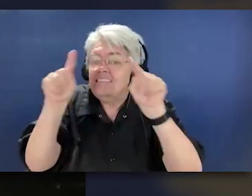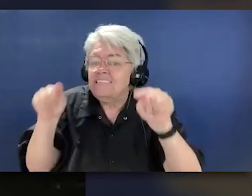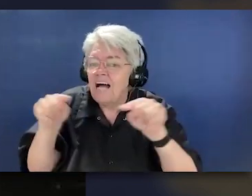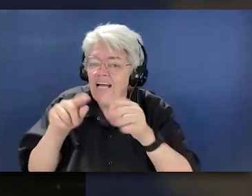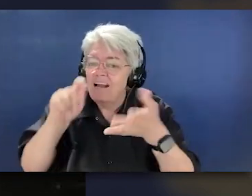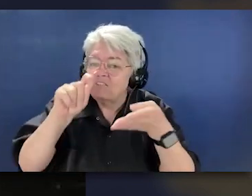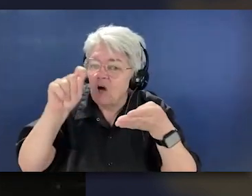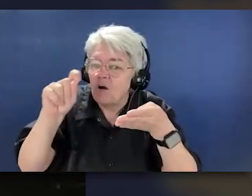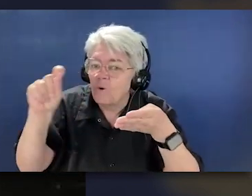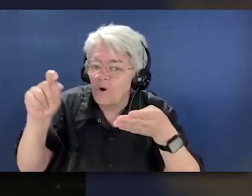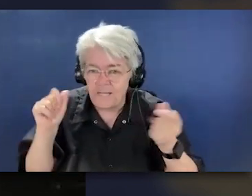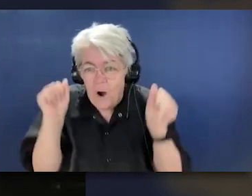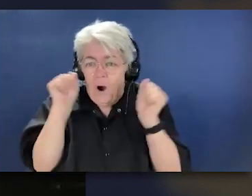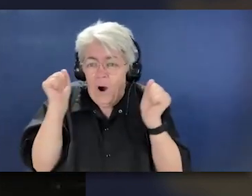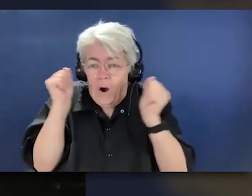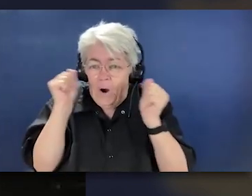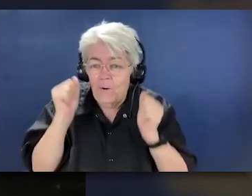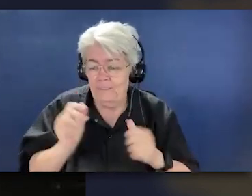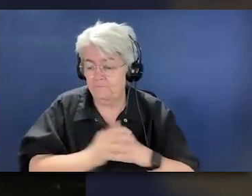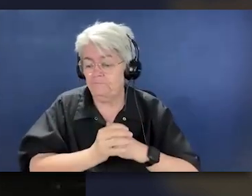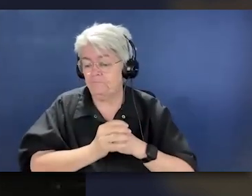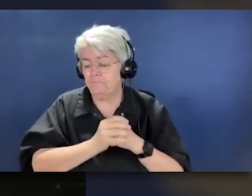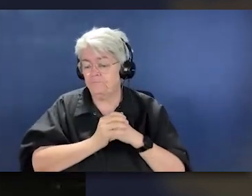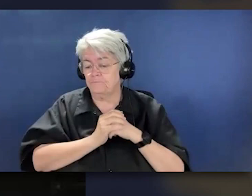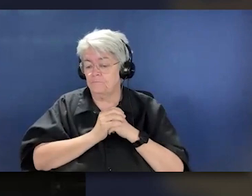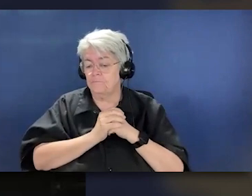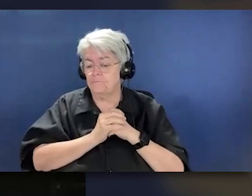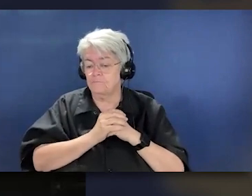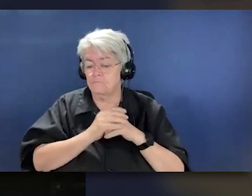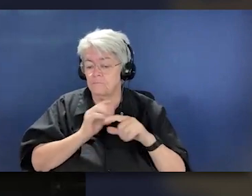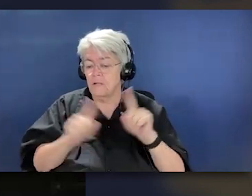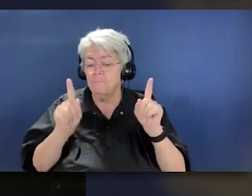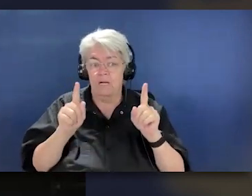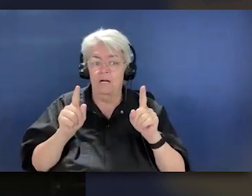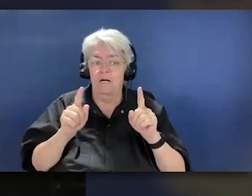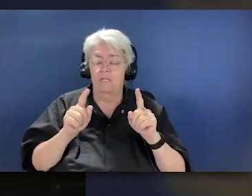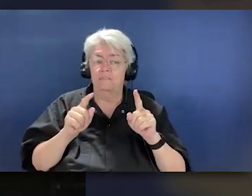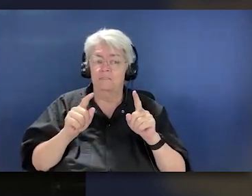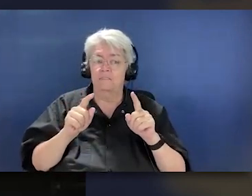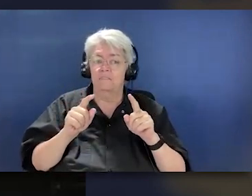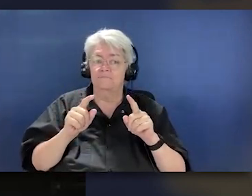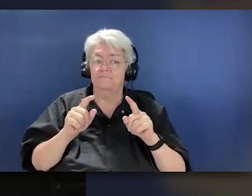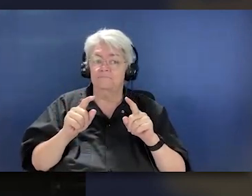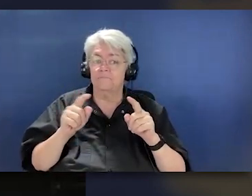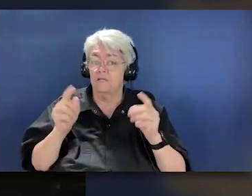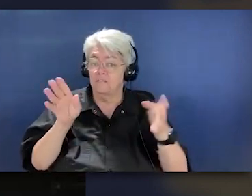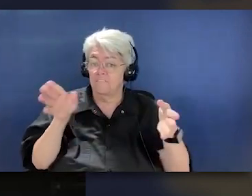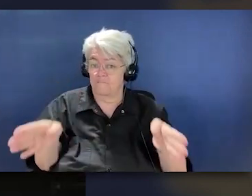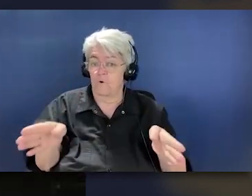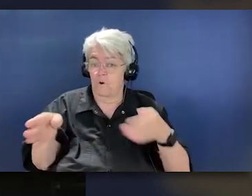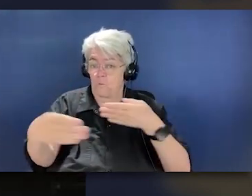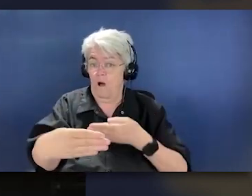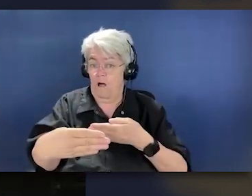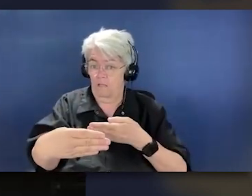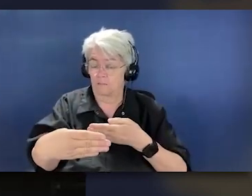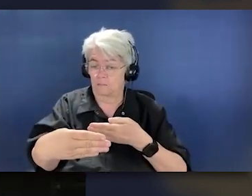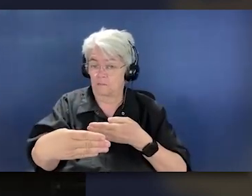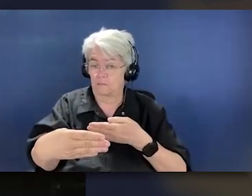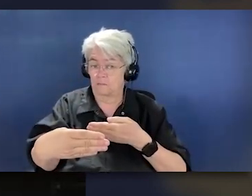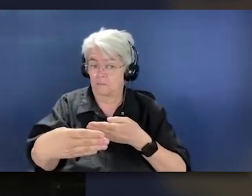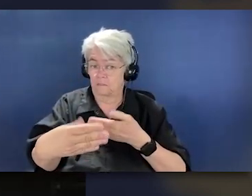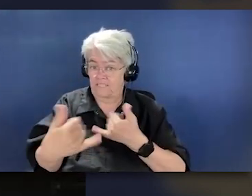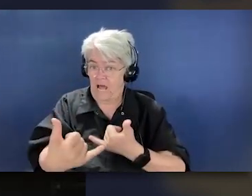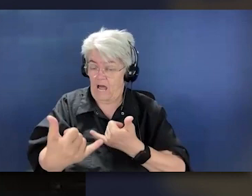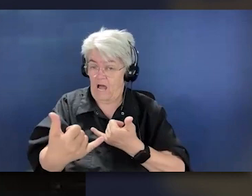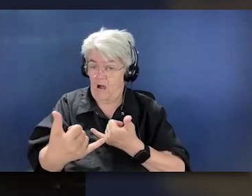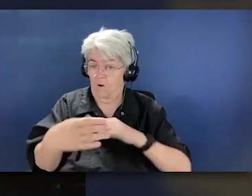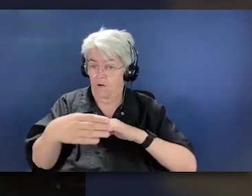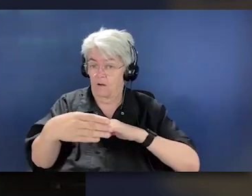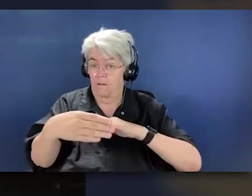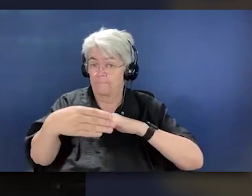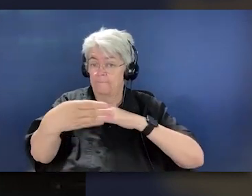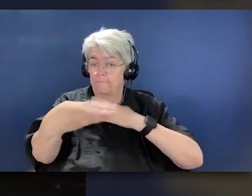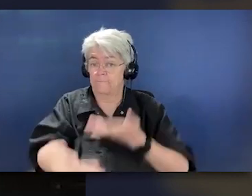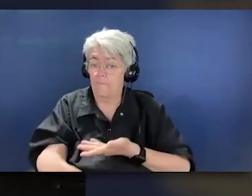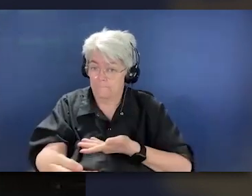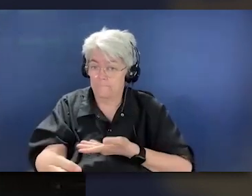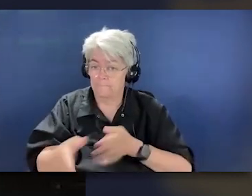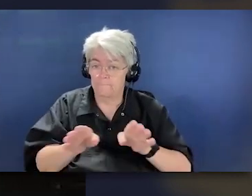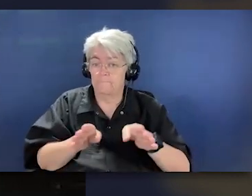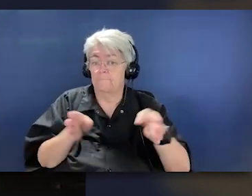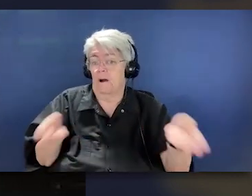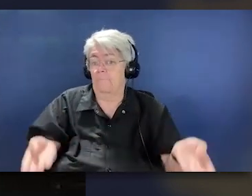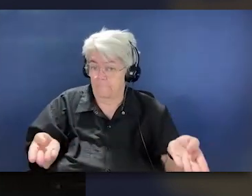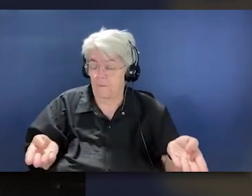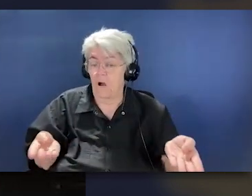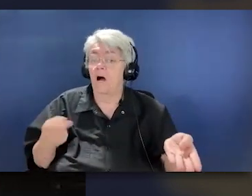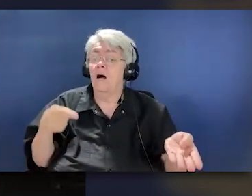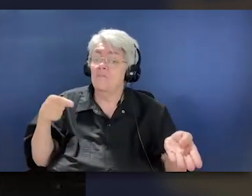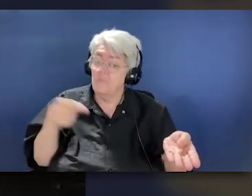the best. But the four walls of the classroom are now platforms that are extractive and soon could